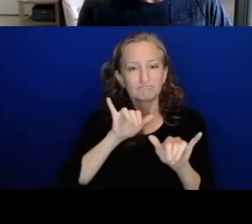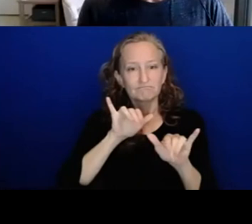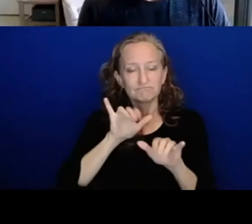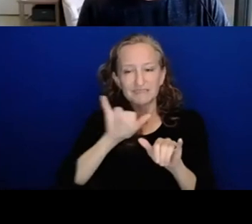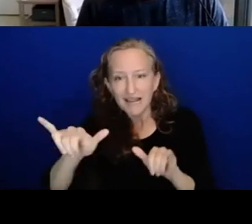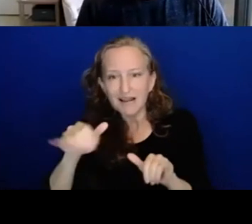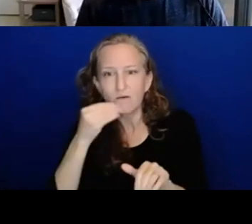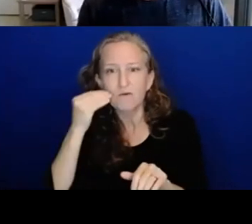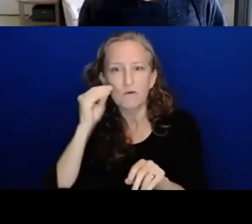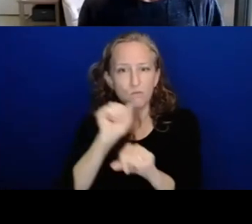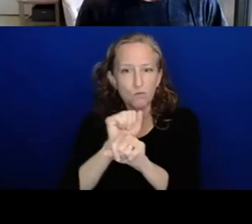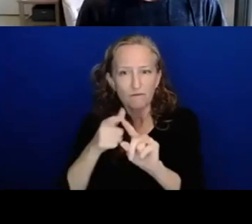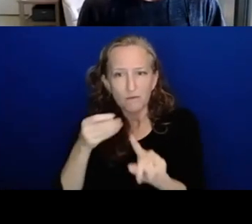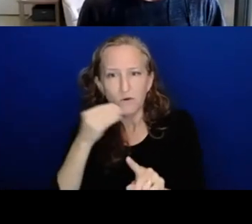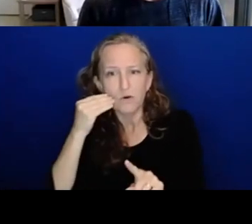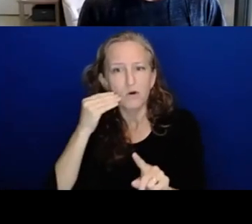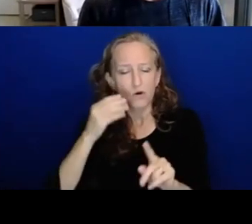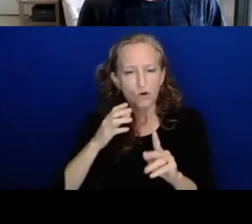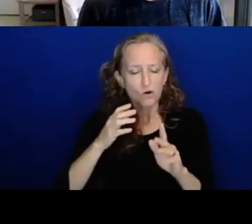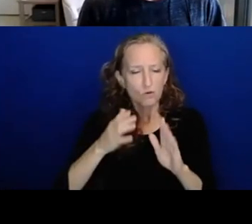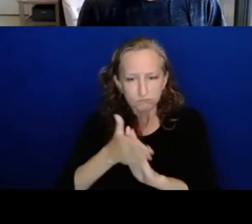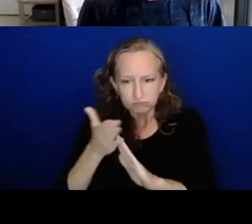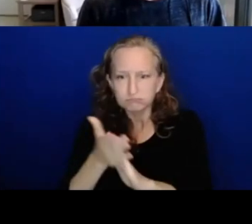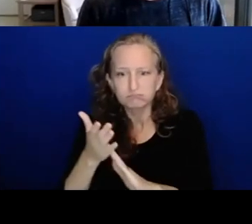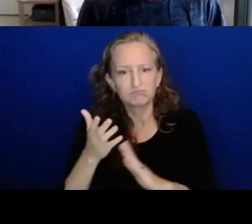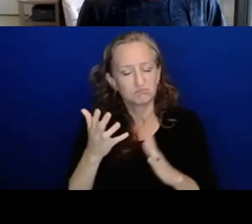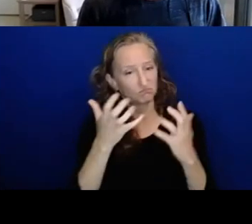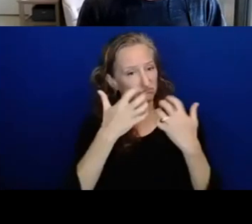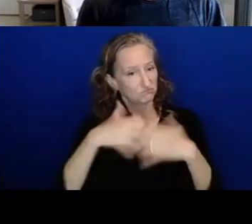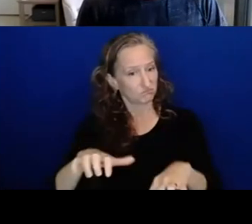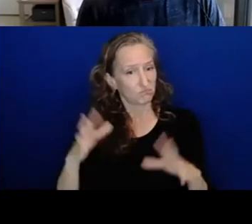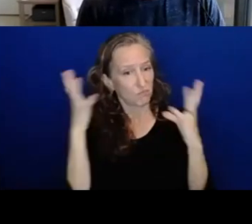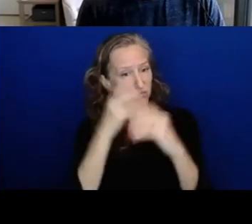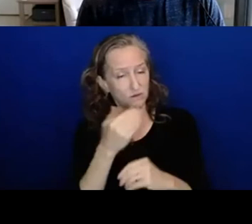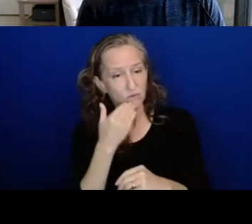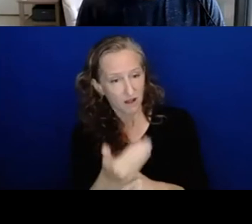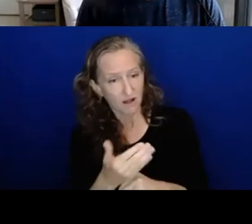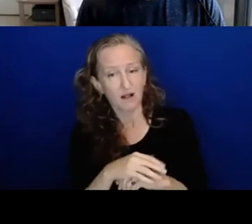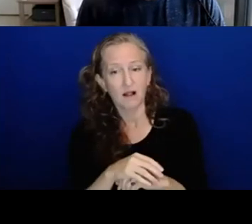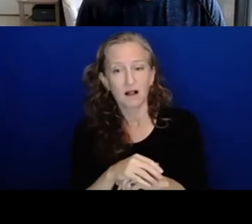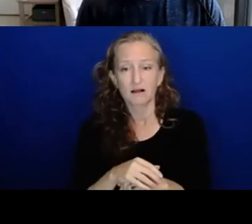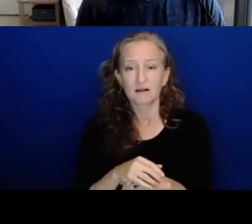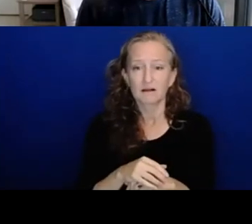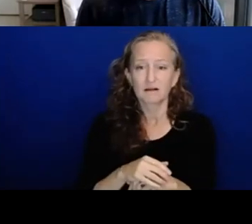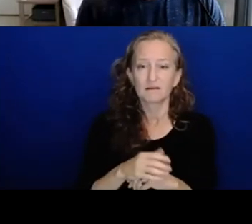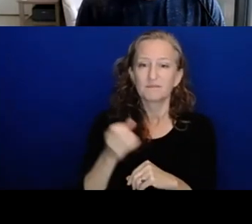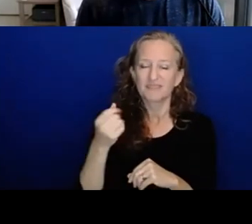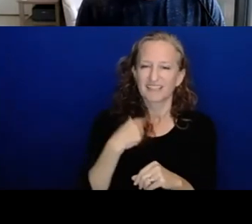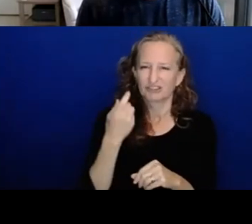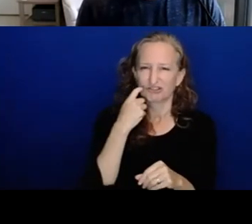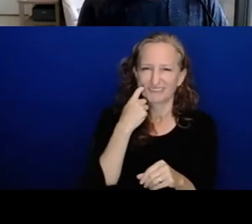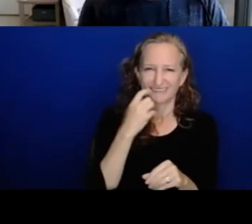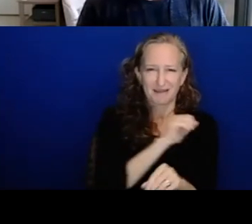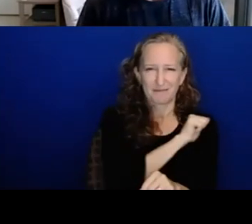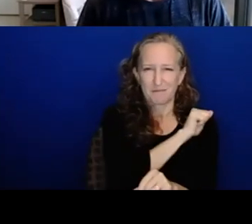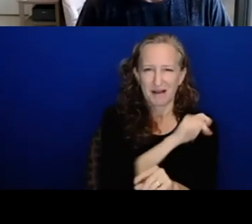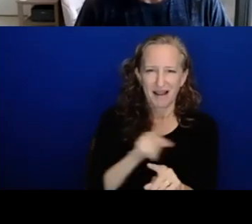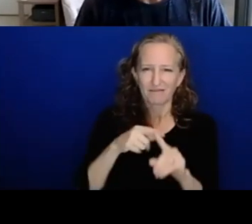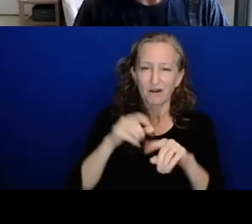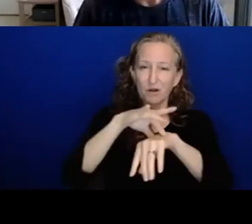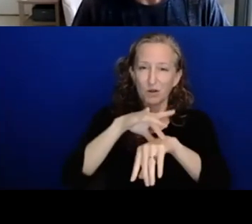well. Or very well. I've just come off a back of a global event hosted by myself and a bunch